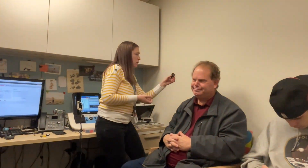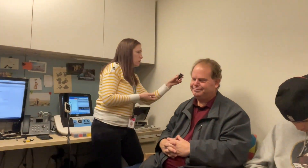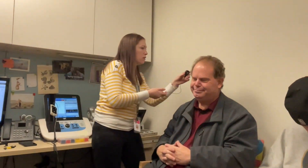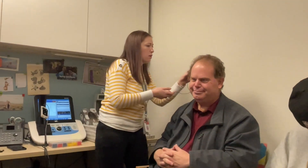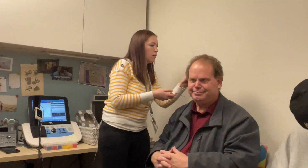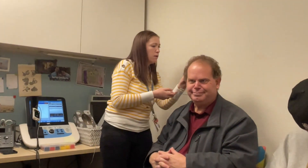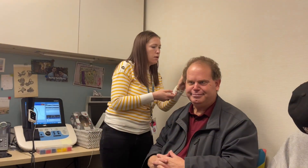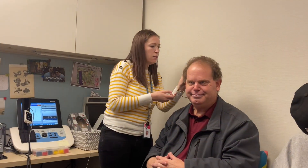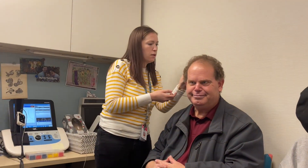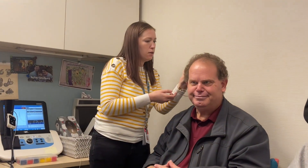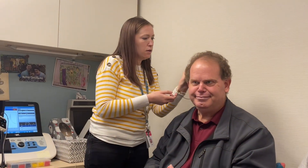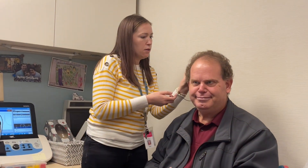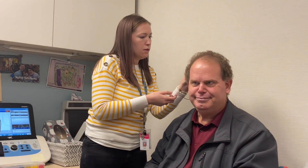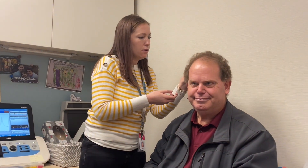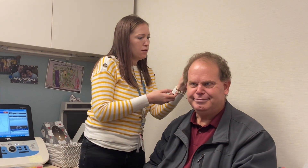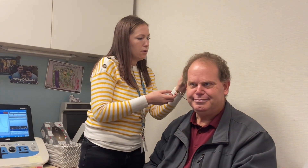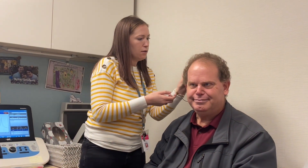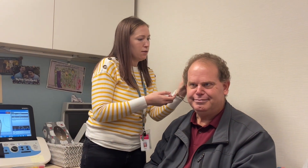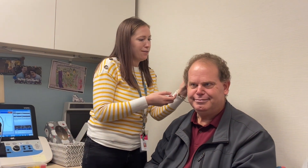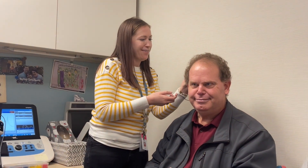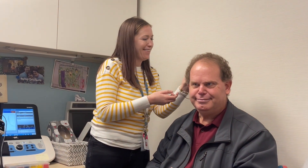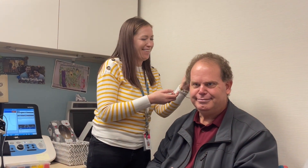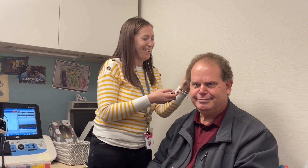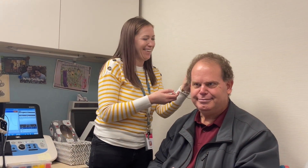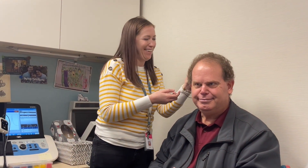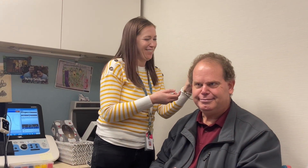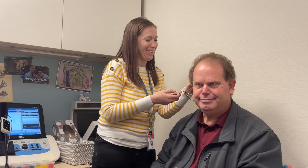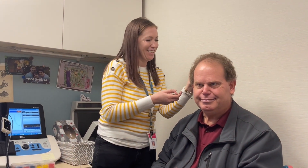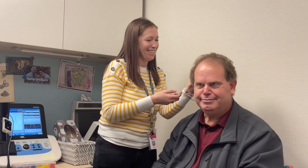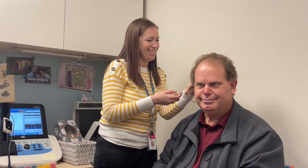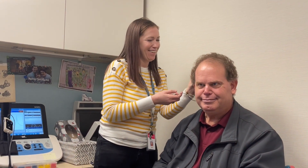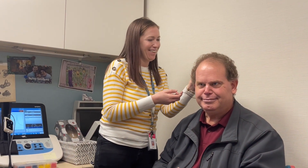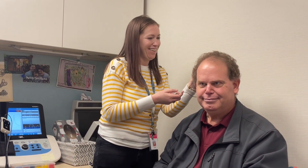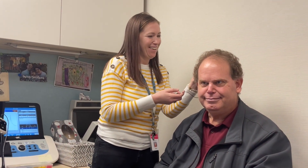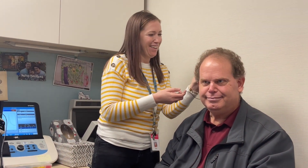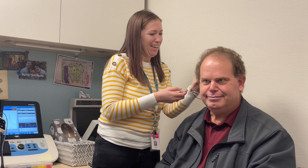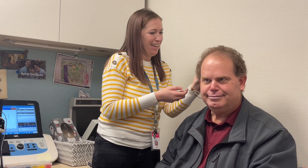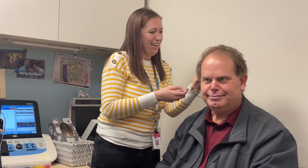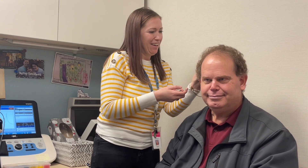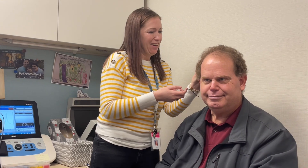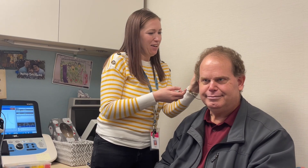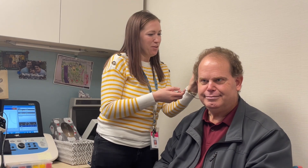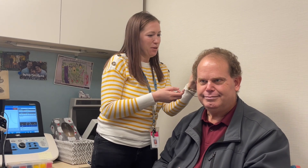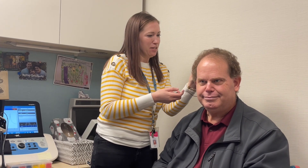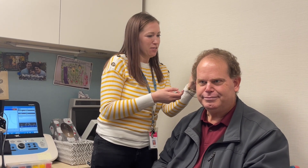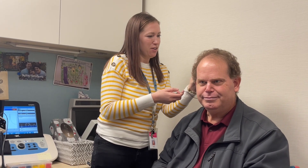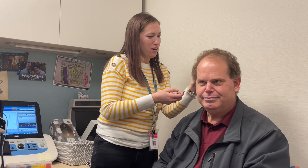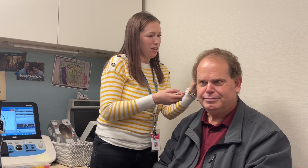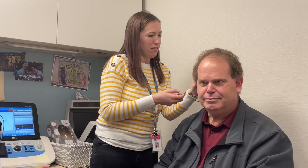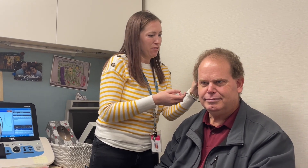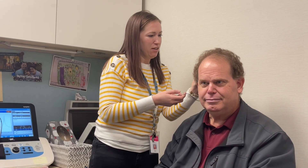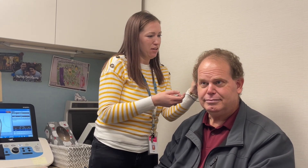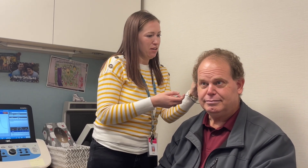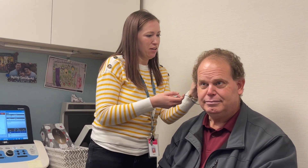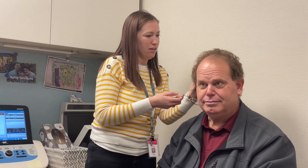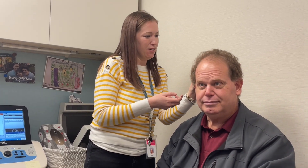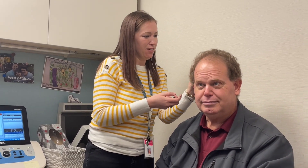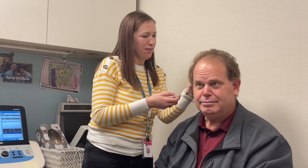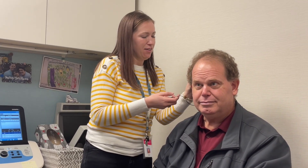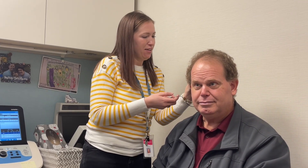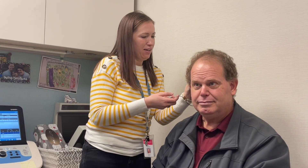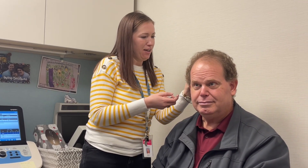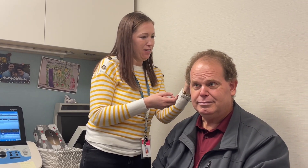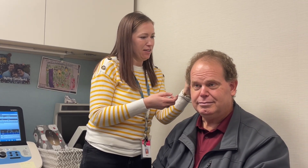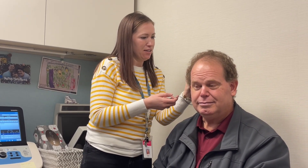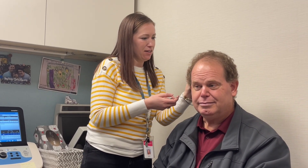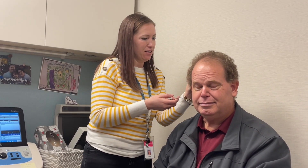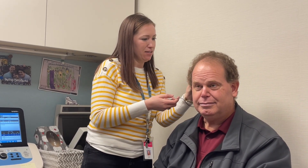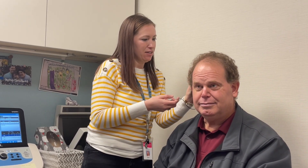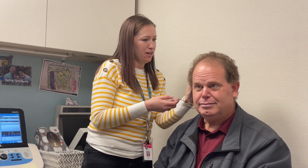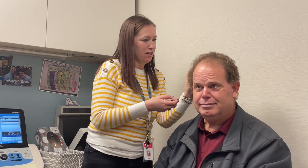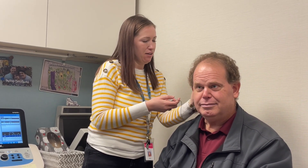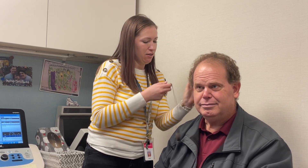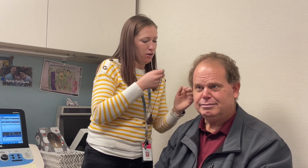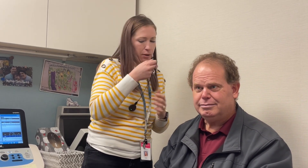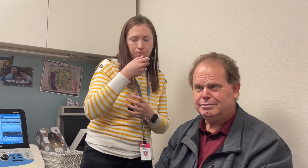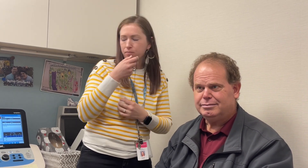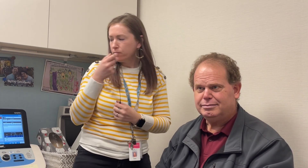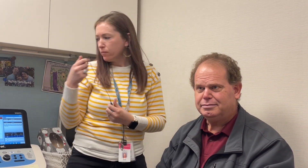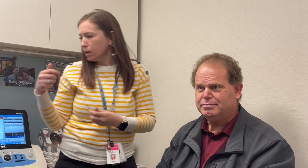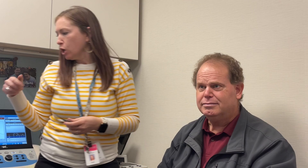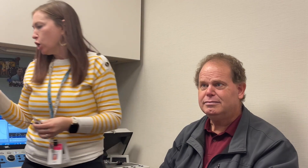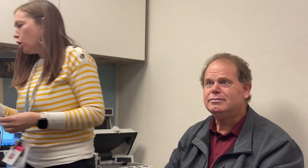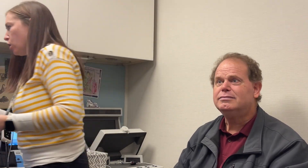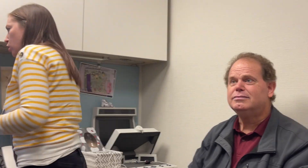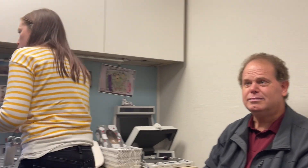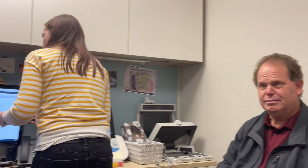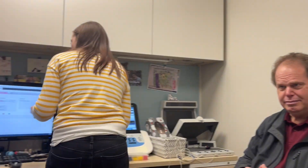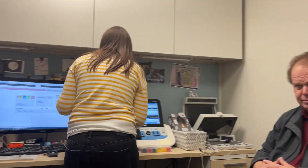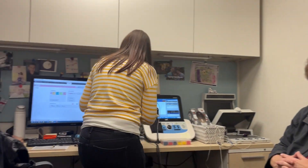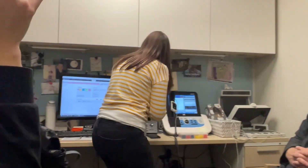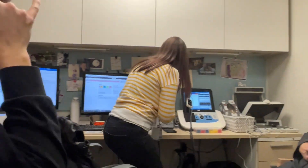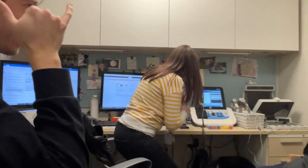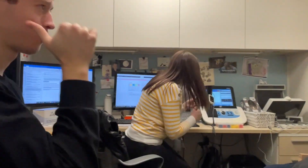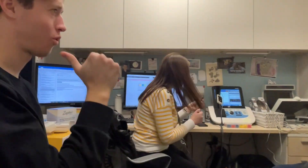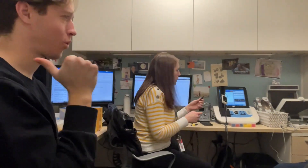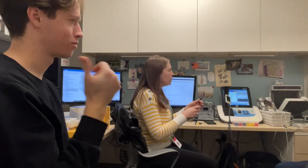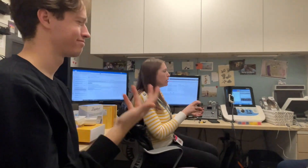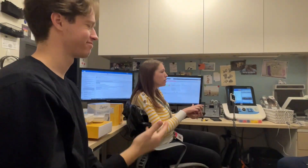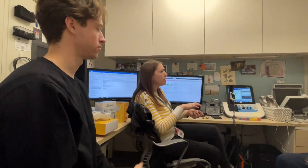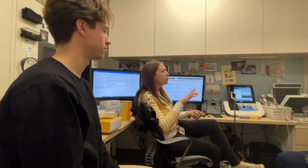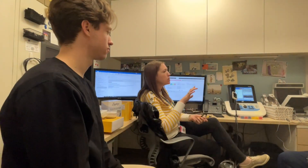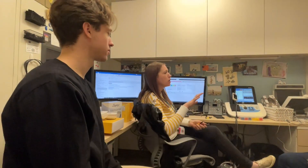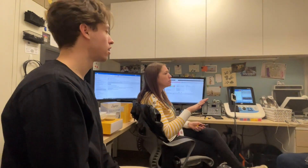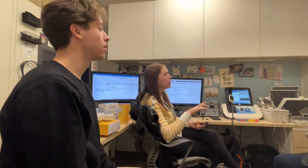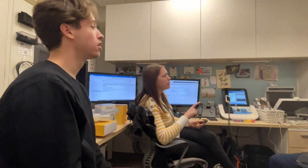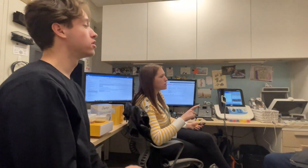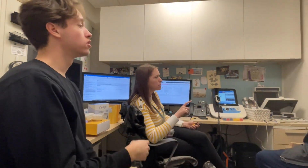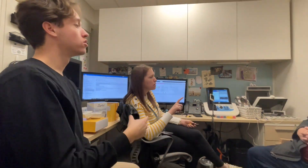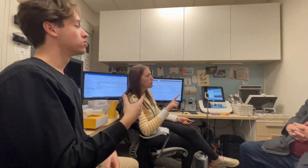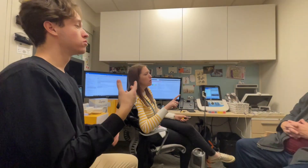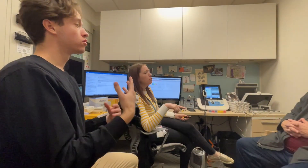see not quite strong enough yeah that's not going to stay okay so um I think we talked about this